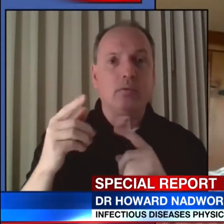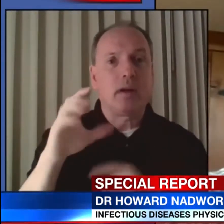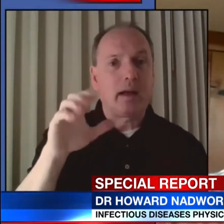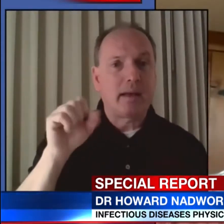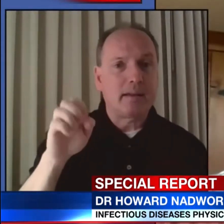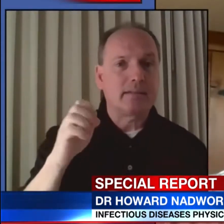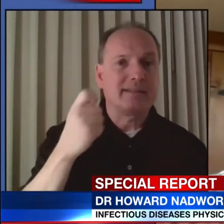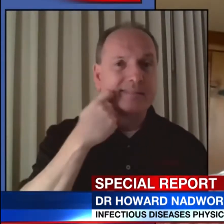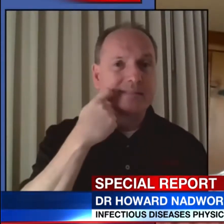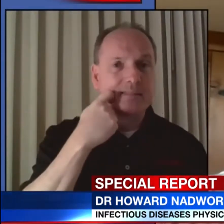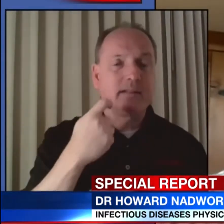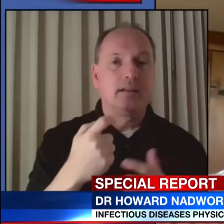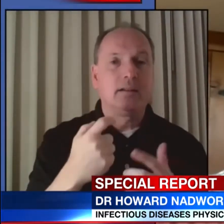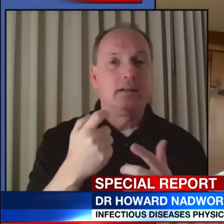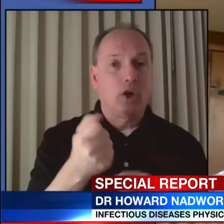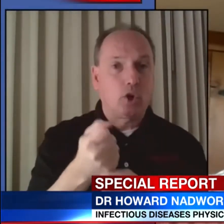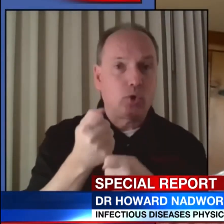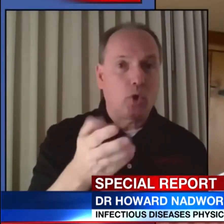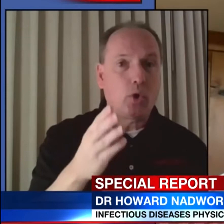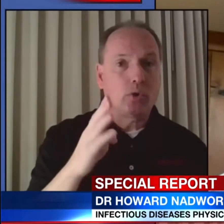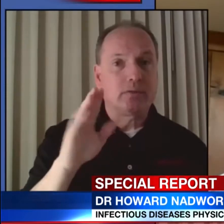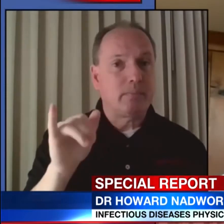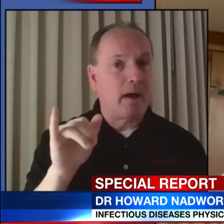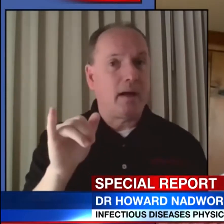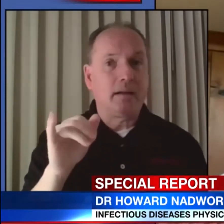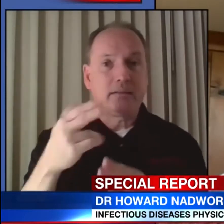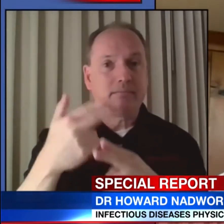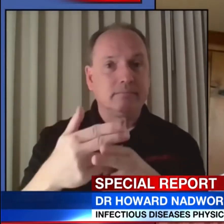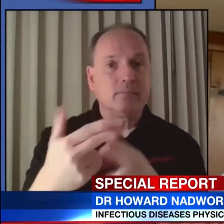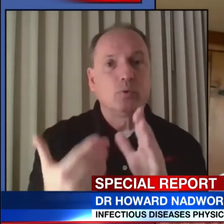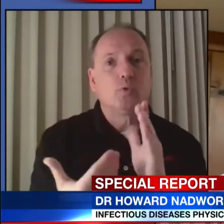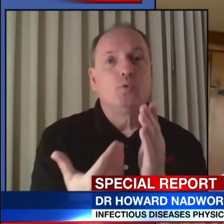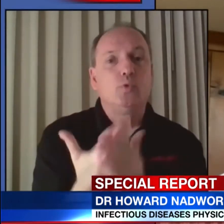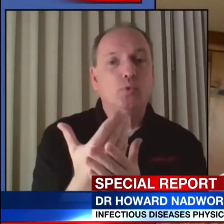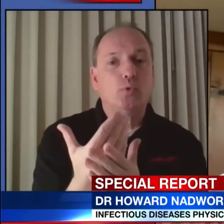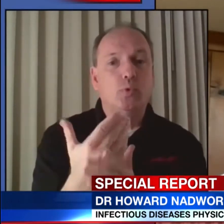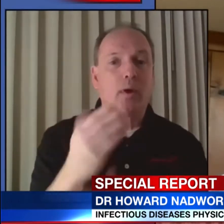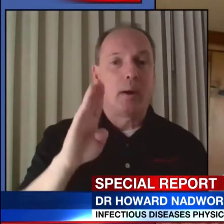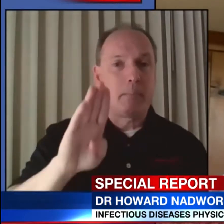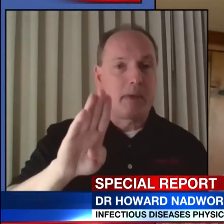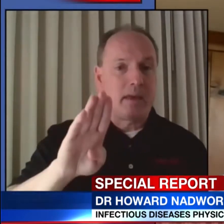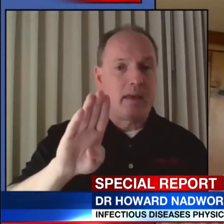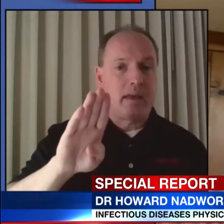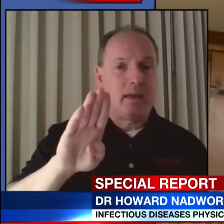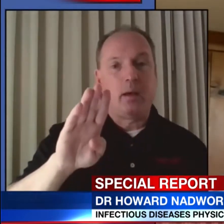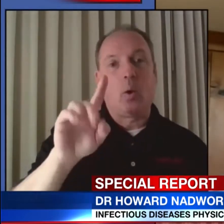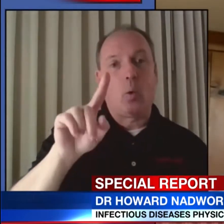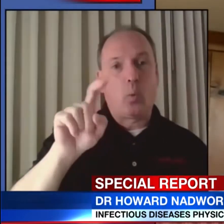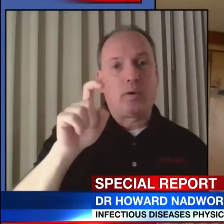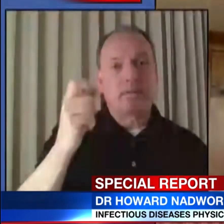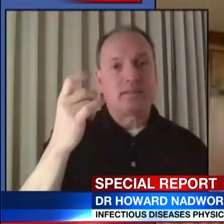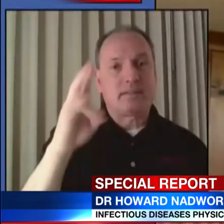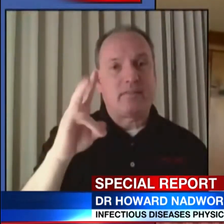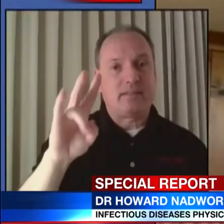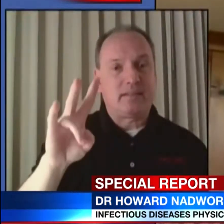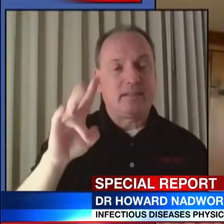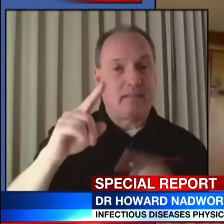WE HAVE BEEN NOTIFIED IN ERIE COUNTY OF SEVERAL CASES THAT HAVE BEEN DETERMINED TO